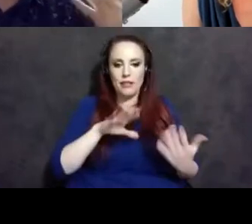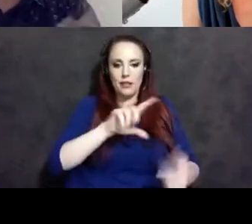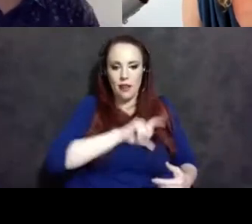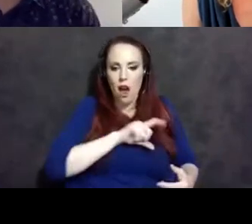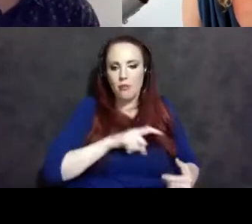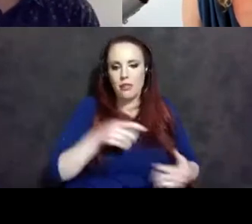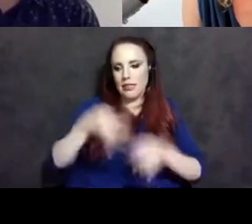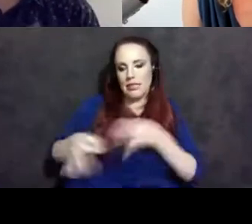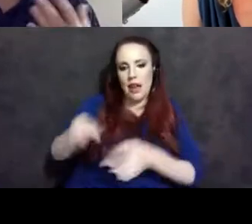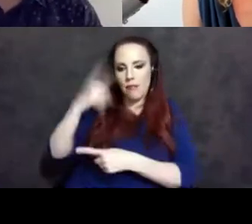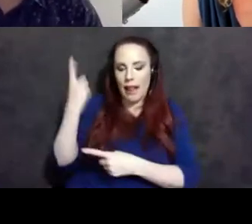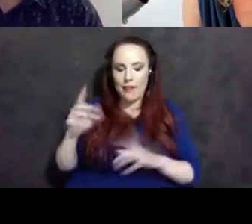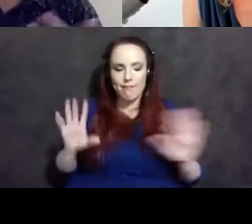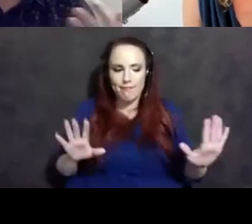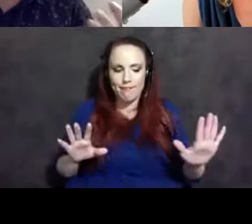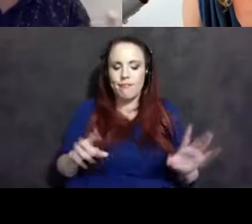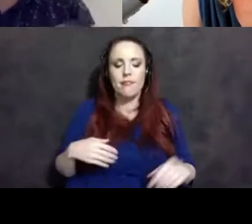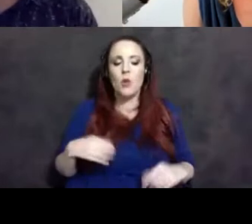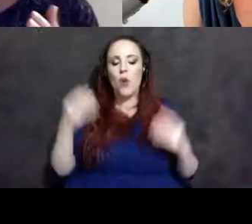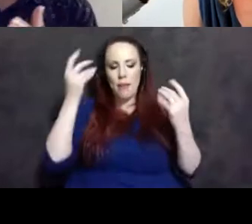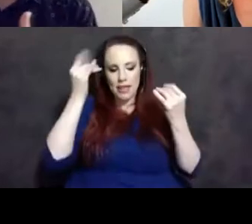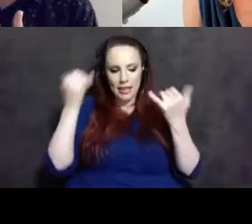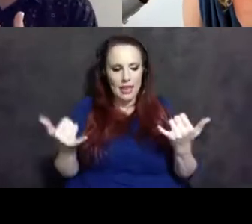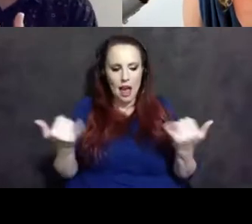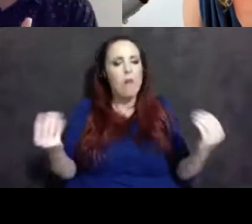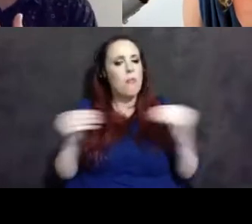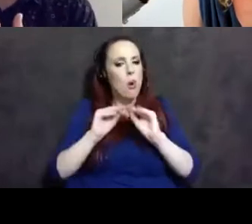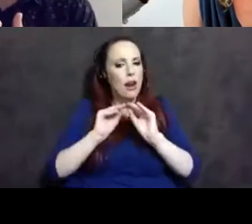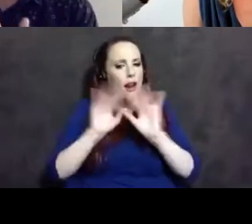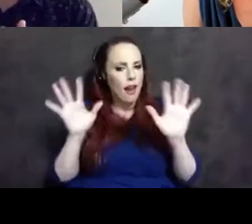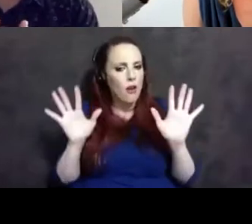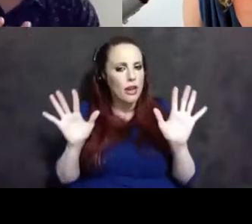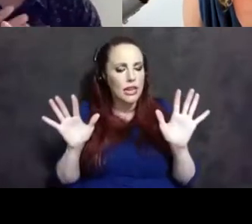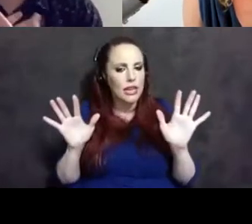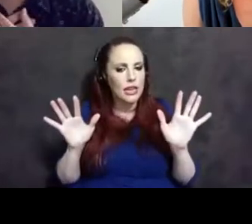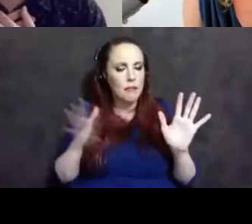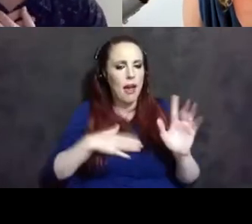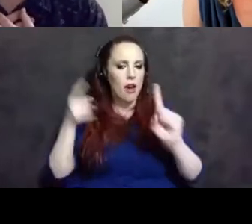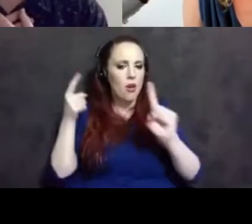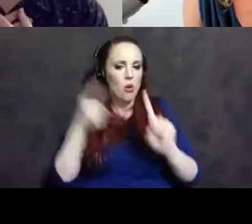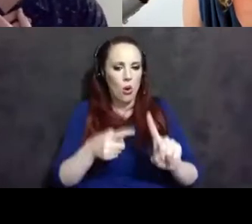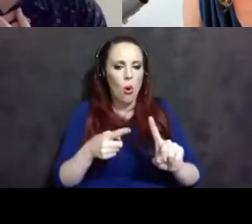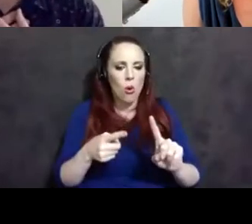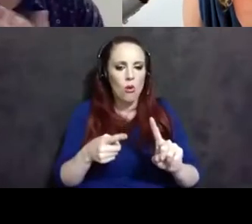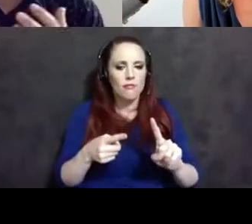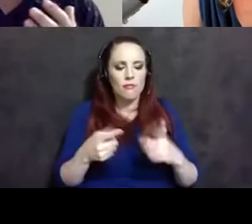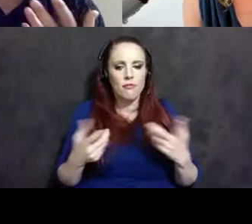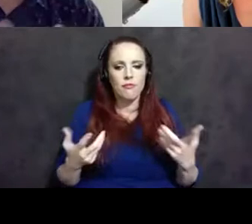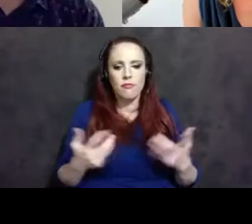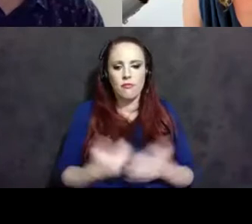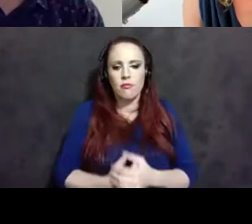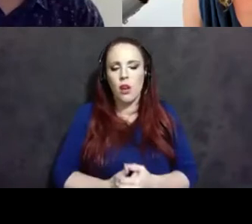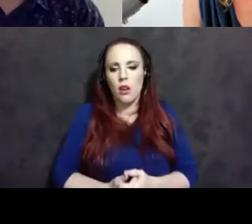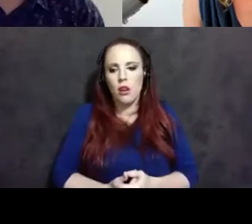What I'm thinking now is more clarity is really my goal here is really to hold conversations